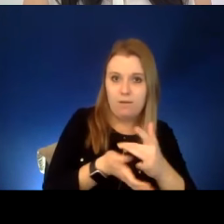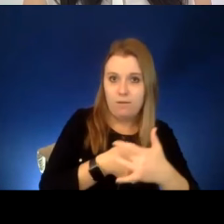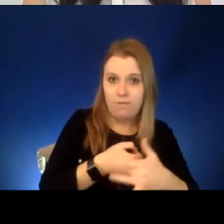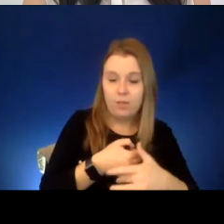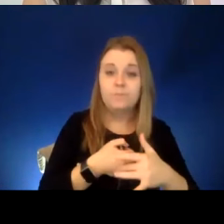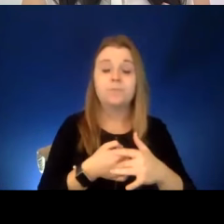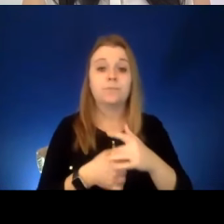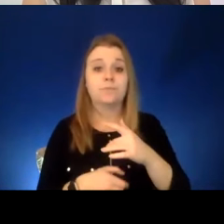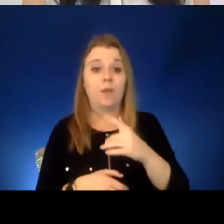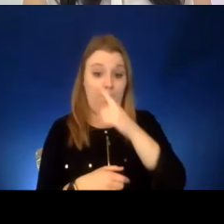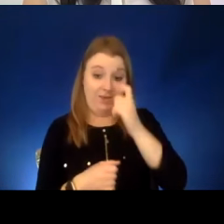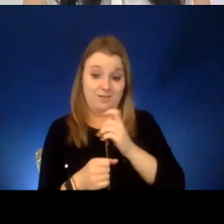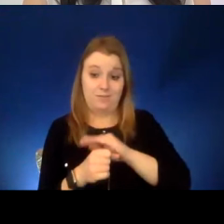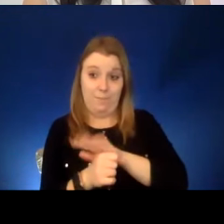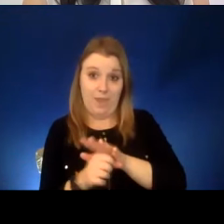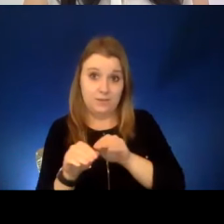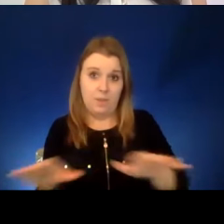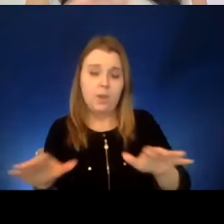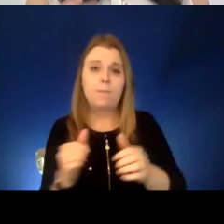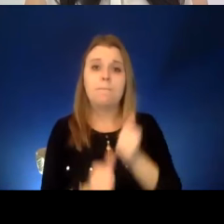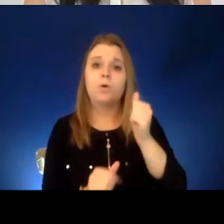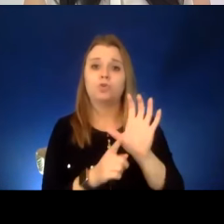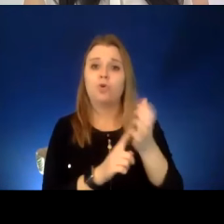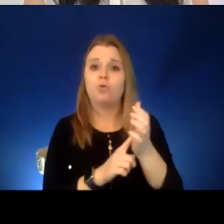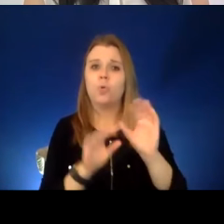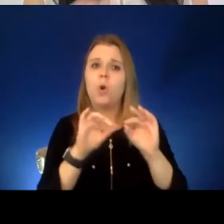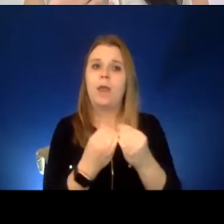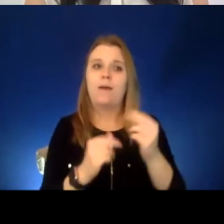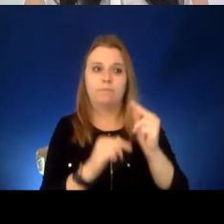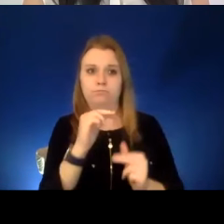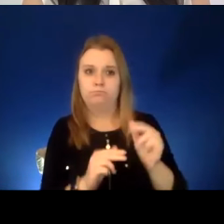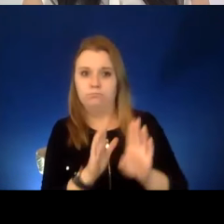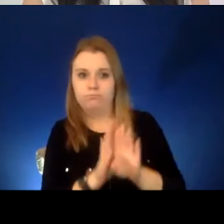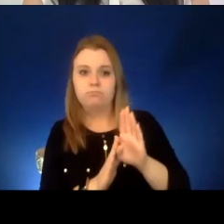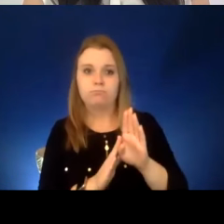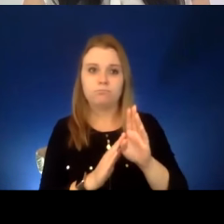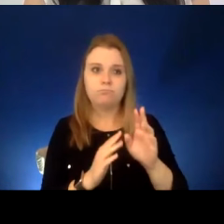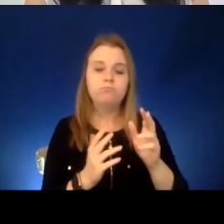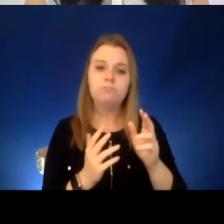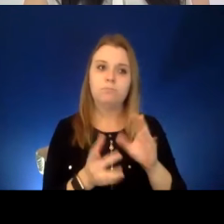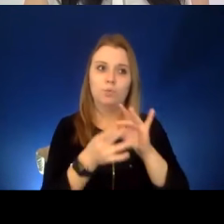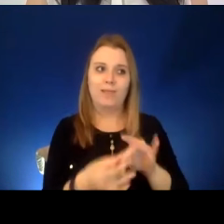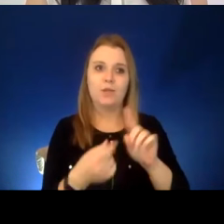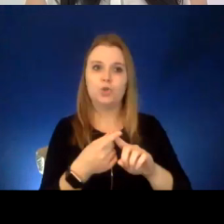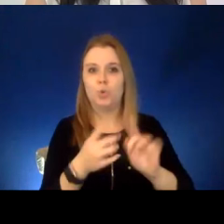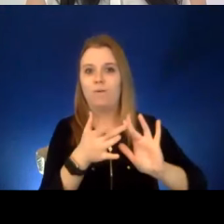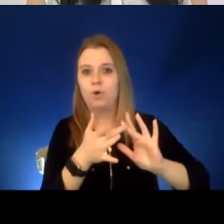most of the arts and cultural organizations have developed infrastructure around virtual programming and you should definitely consider